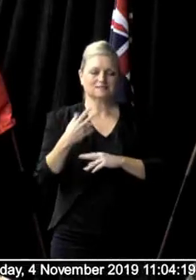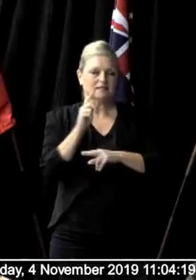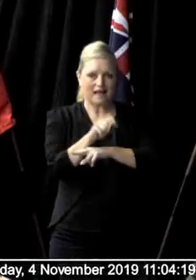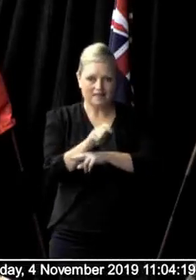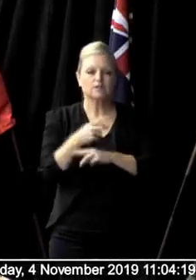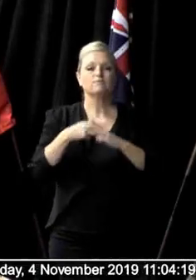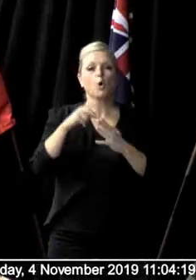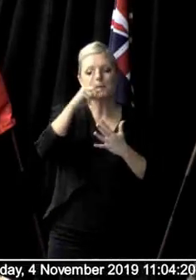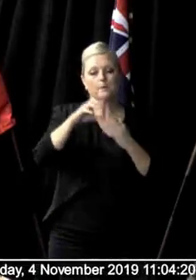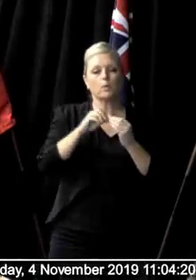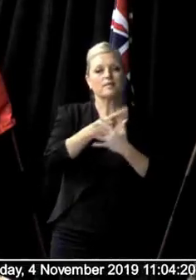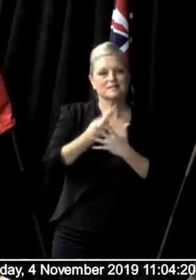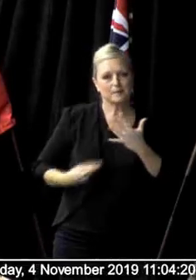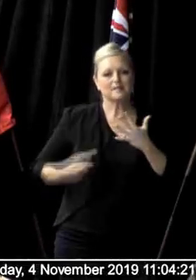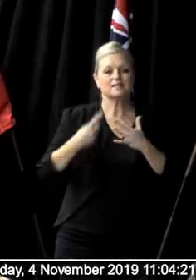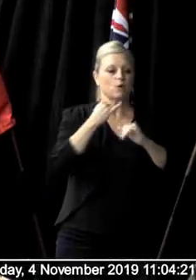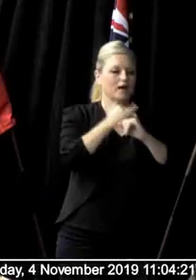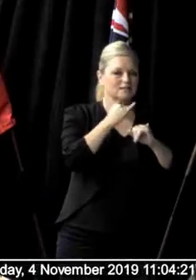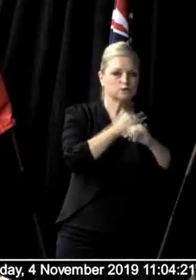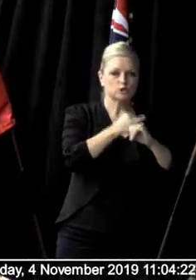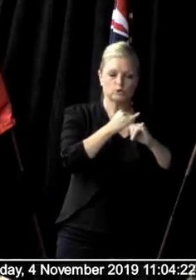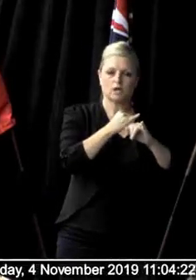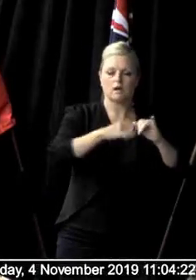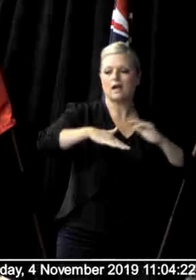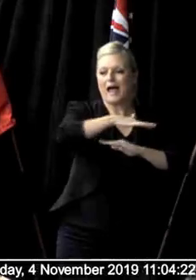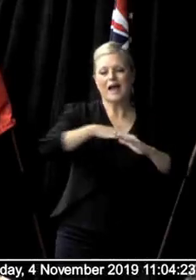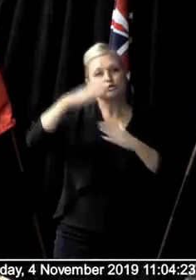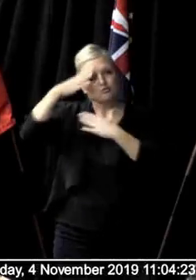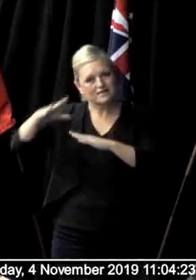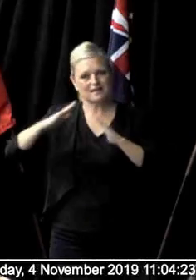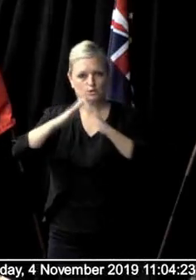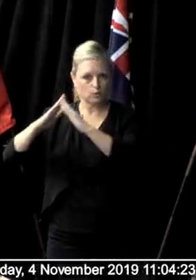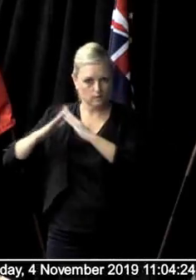in institutional and residential settings, including the gender and age related